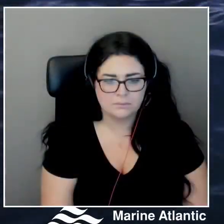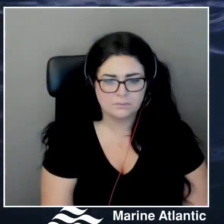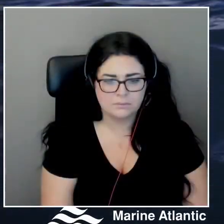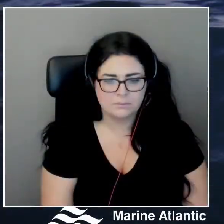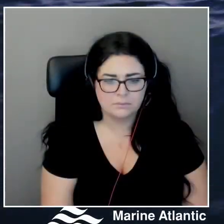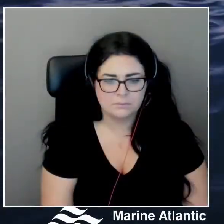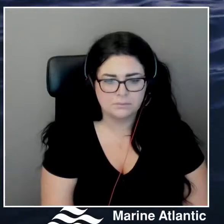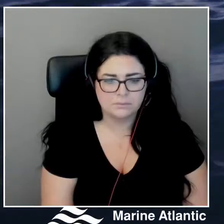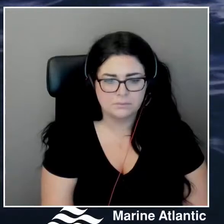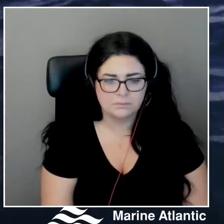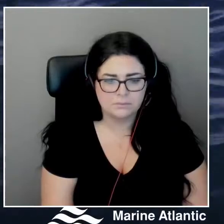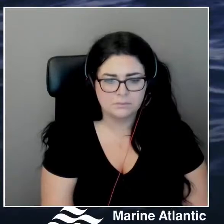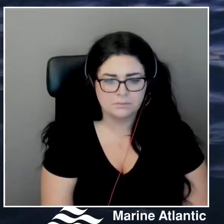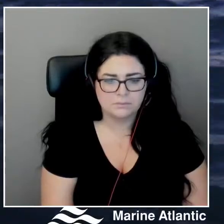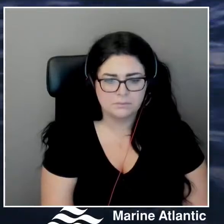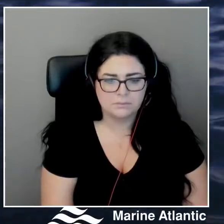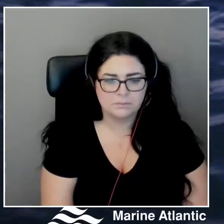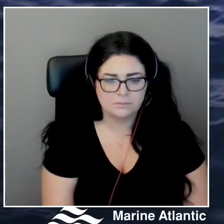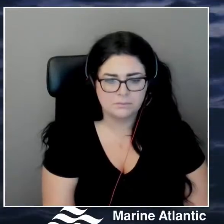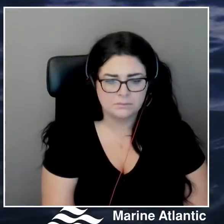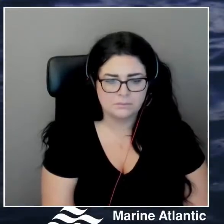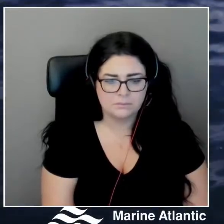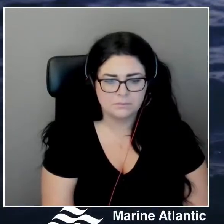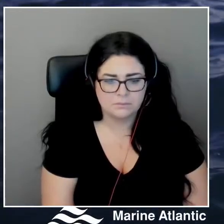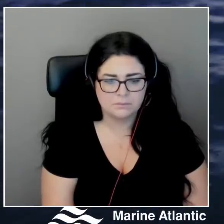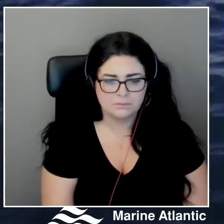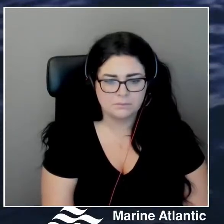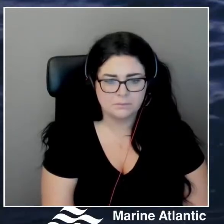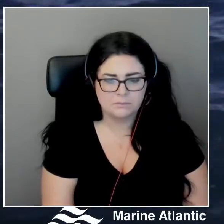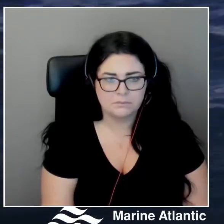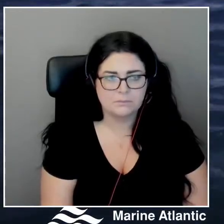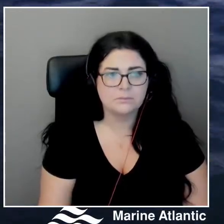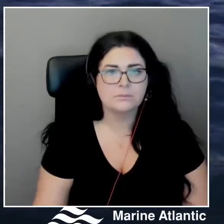the period of April 1, 2022 to March 31, 2023.